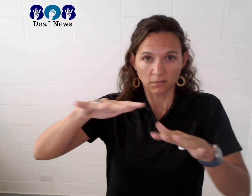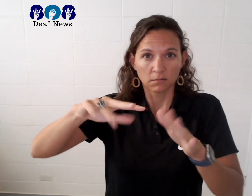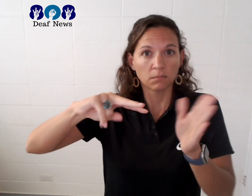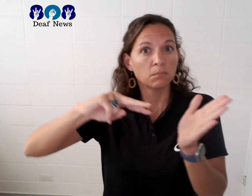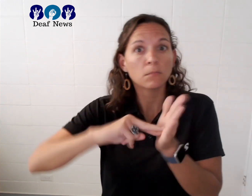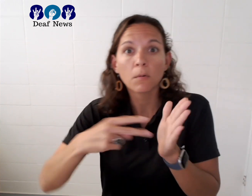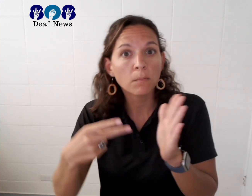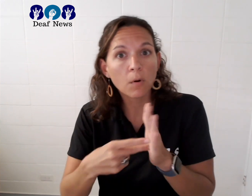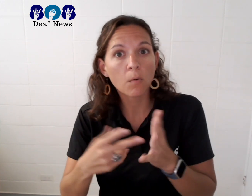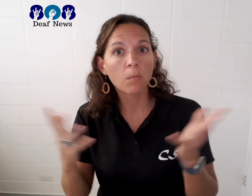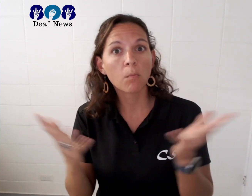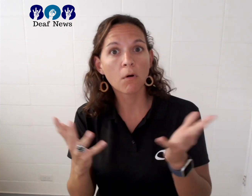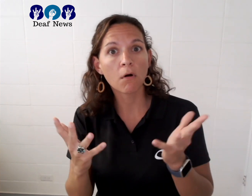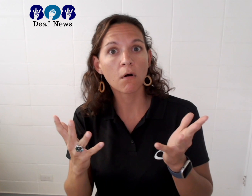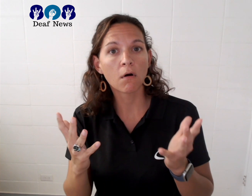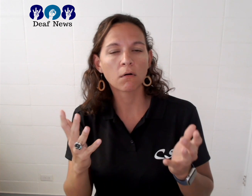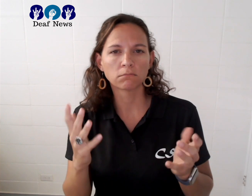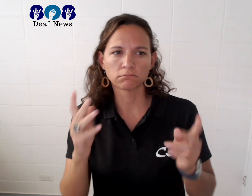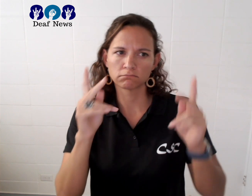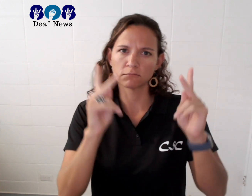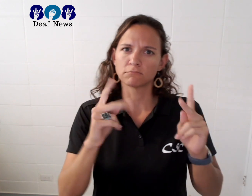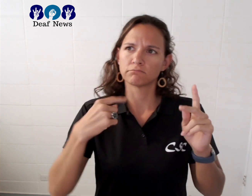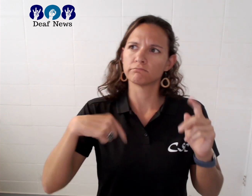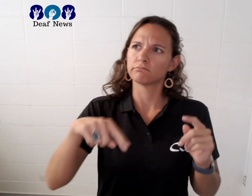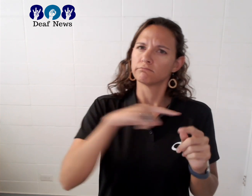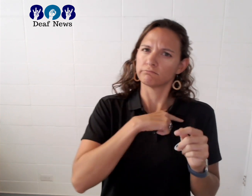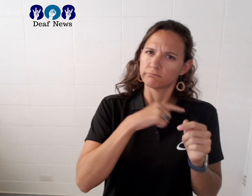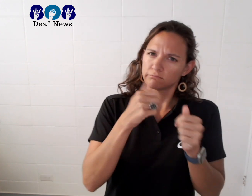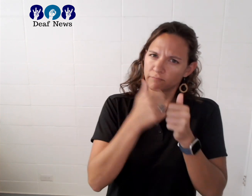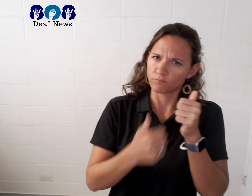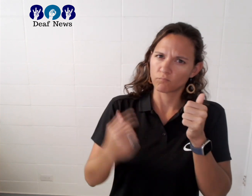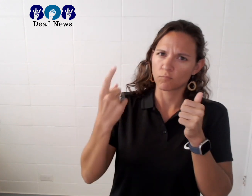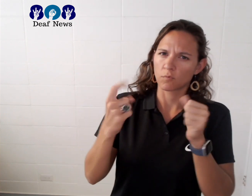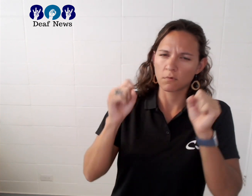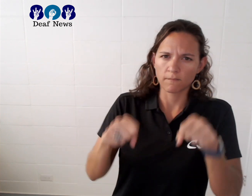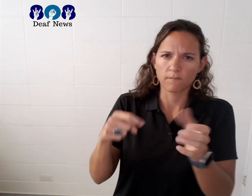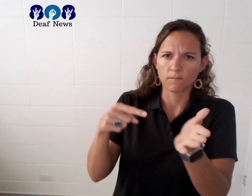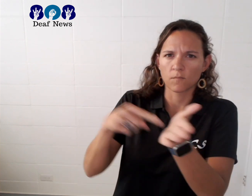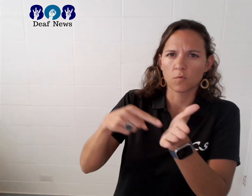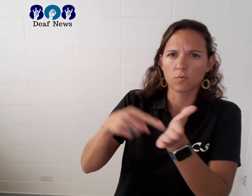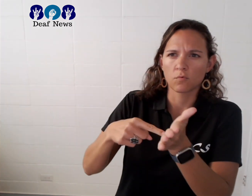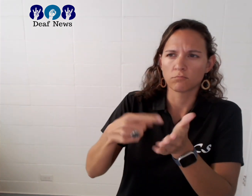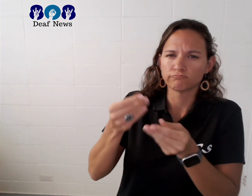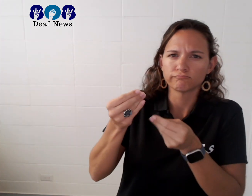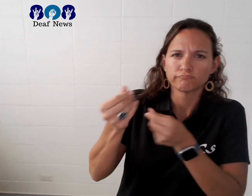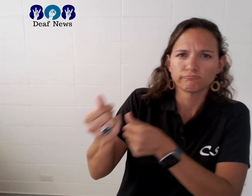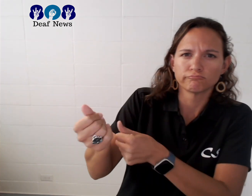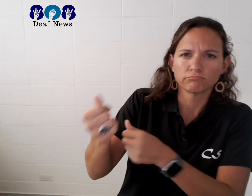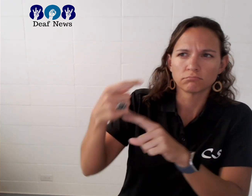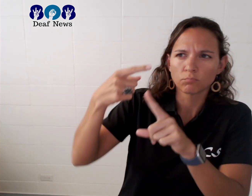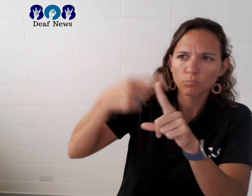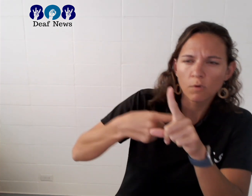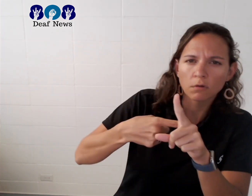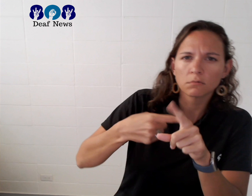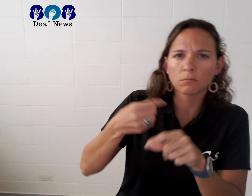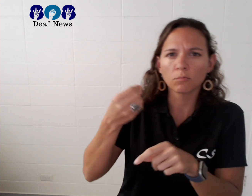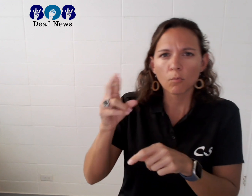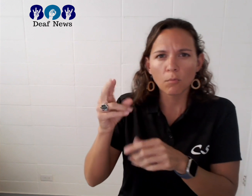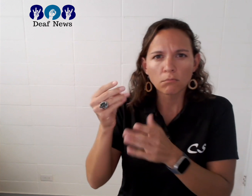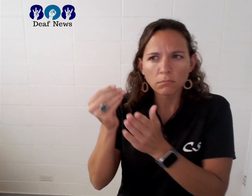With the goal in mind that residents will be able to afford either to pay rent or buy a house.